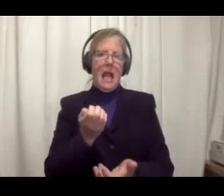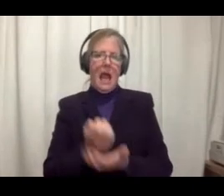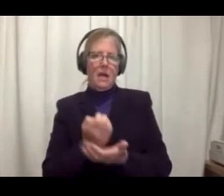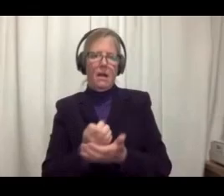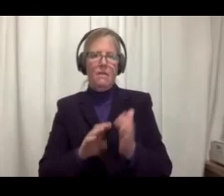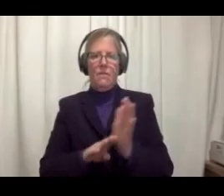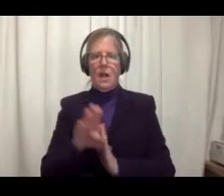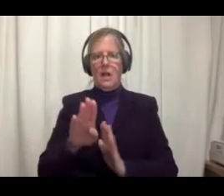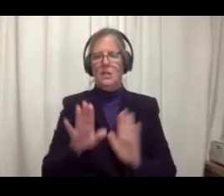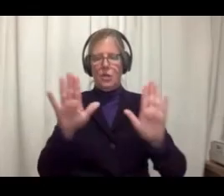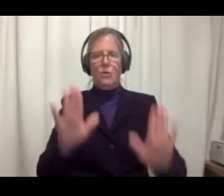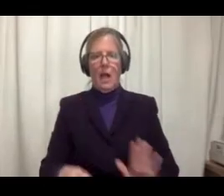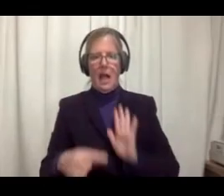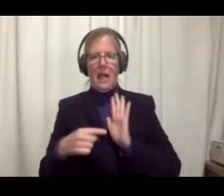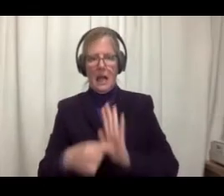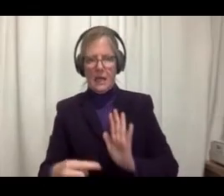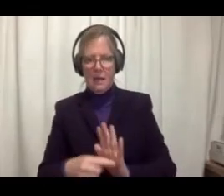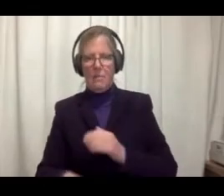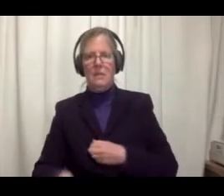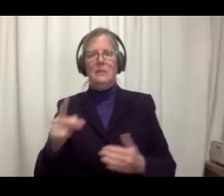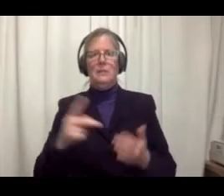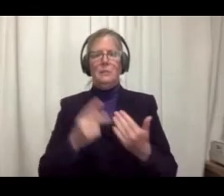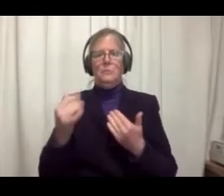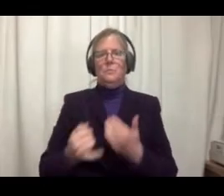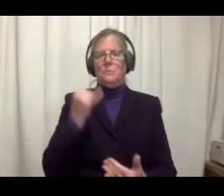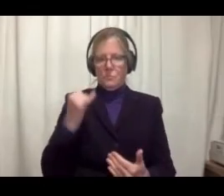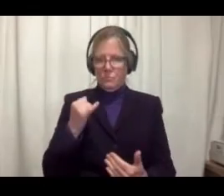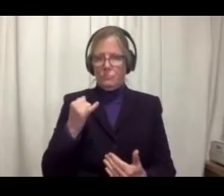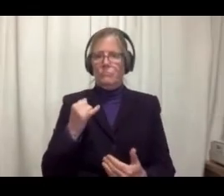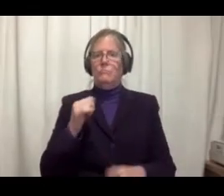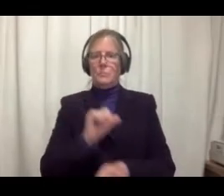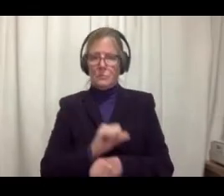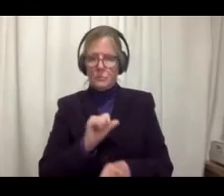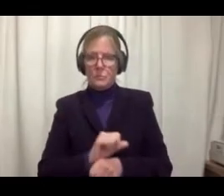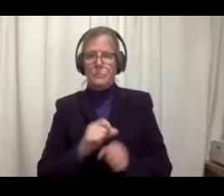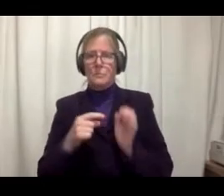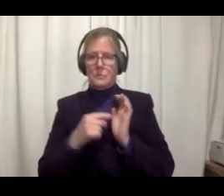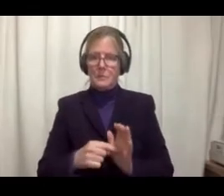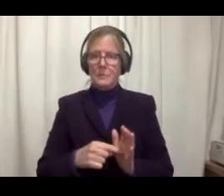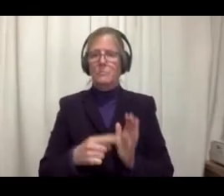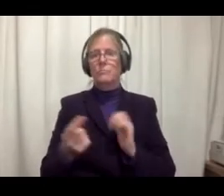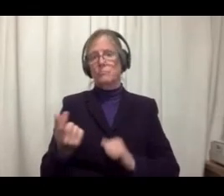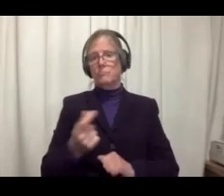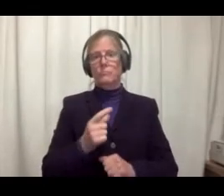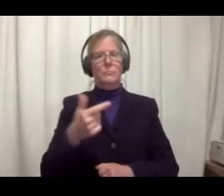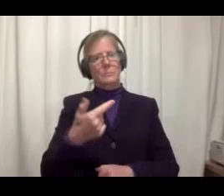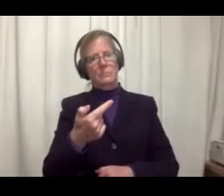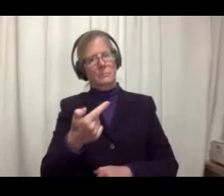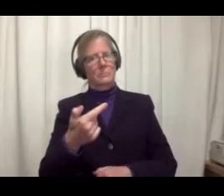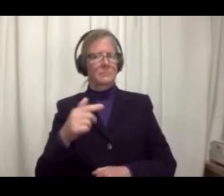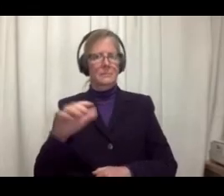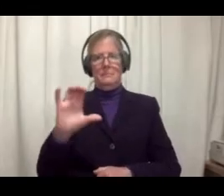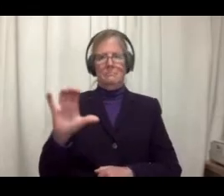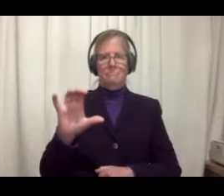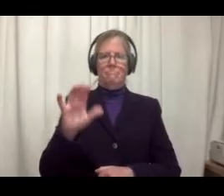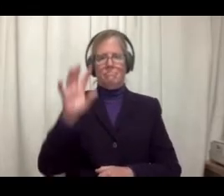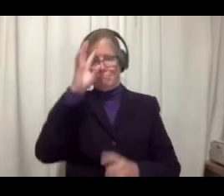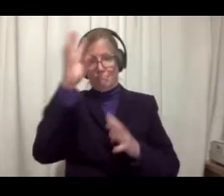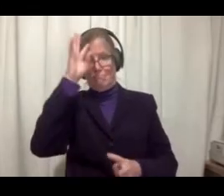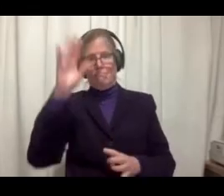A 21st Century Innovative Approach to High-Quality Employment, Advanced Technology Careers,